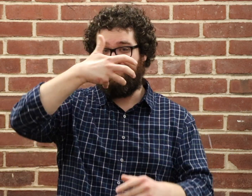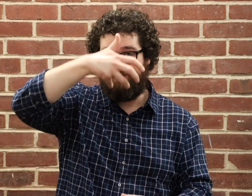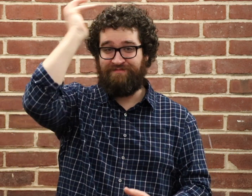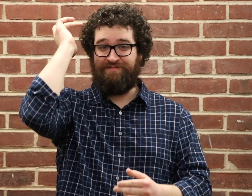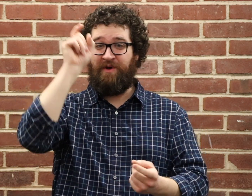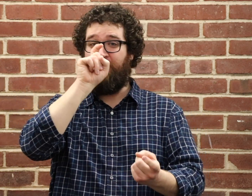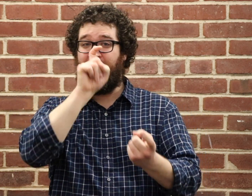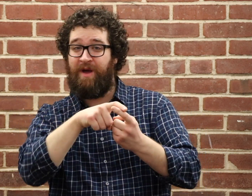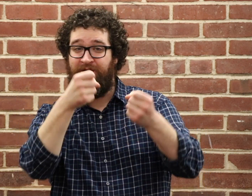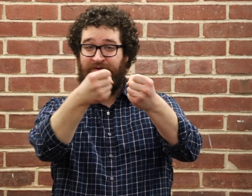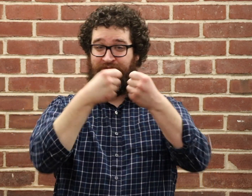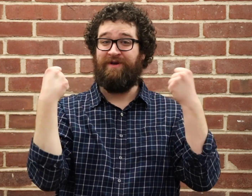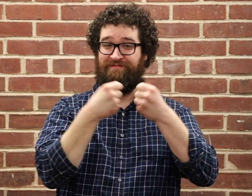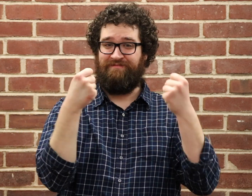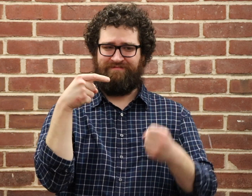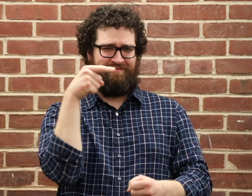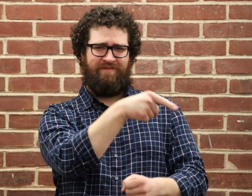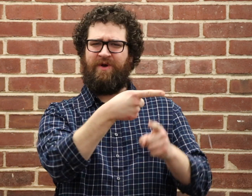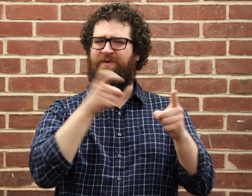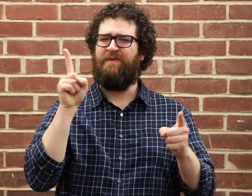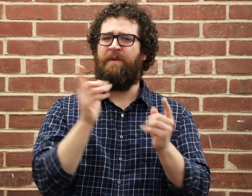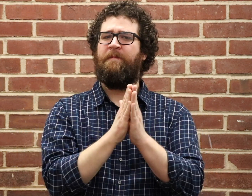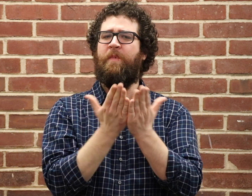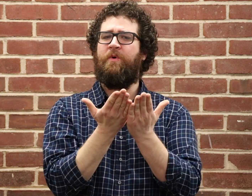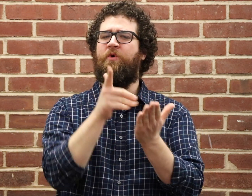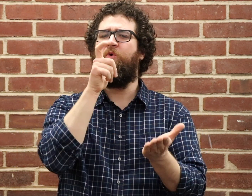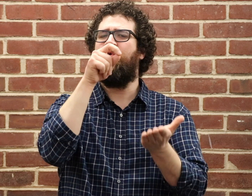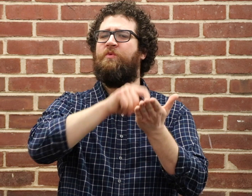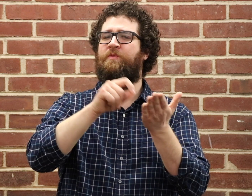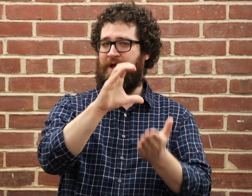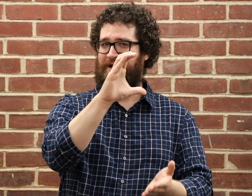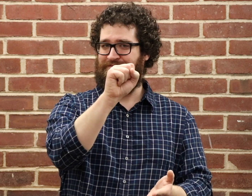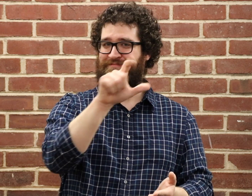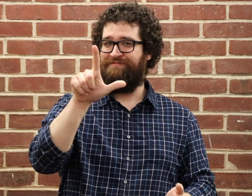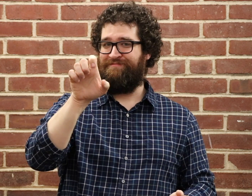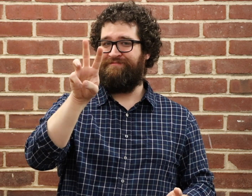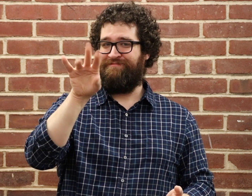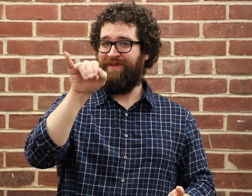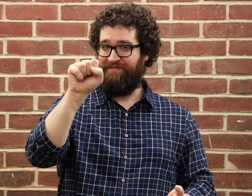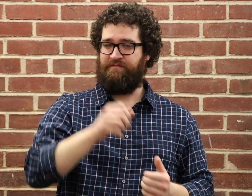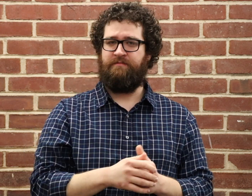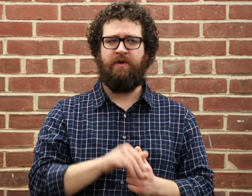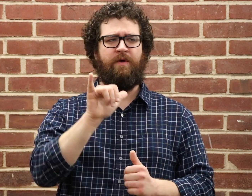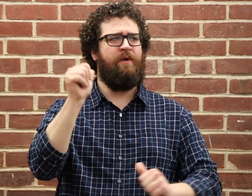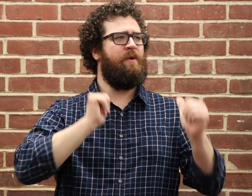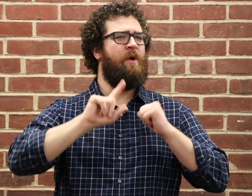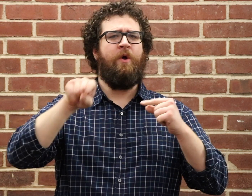Wardrobe. This play is based on the book written by C.S. Lewis. We'll be performing